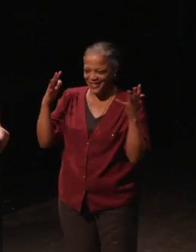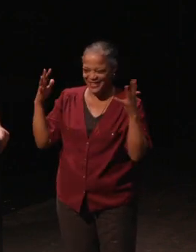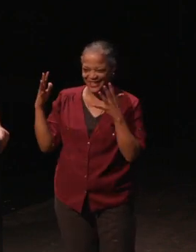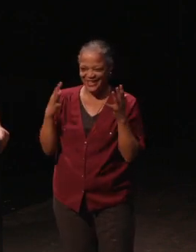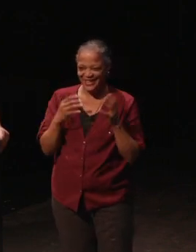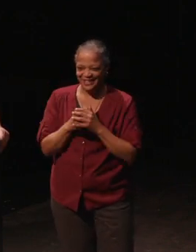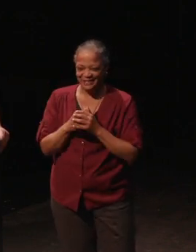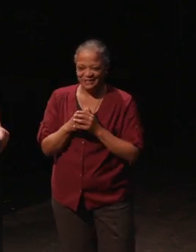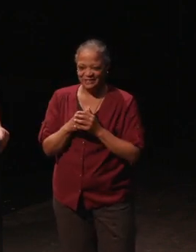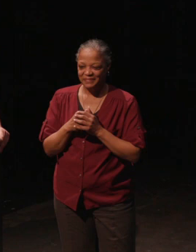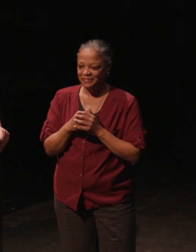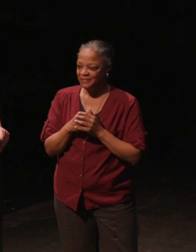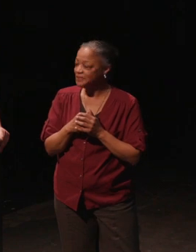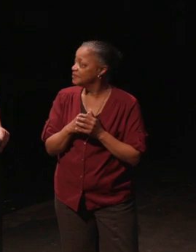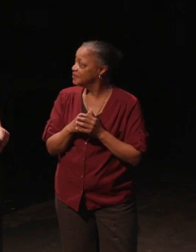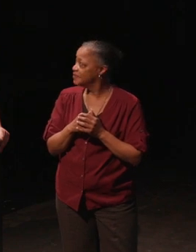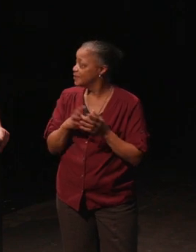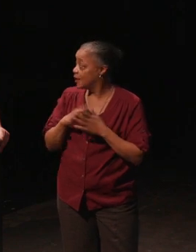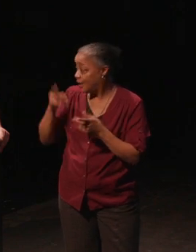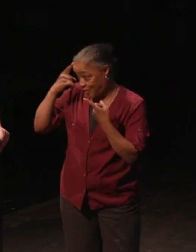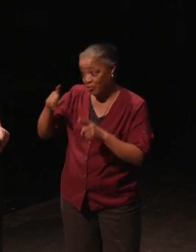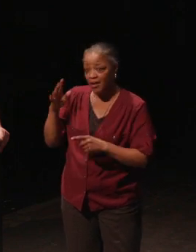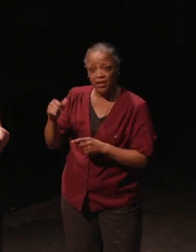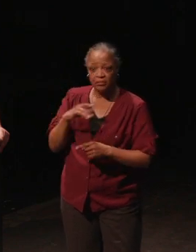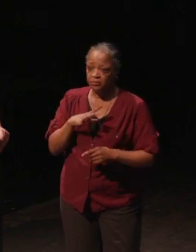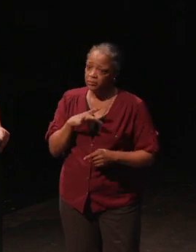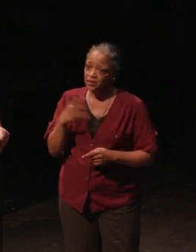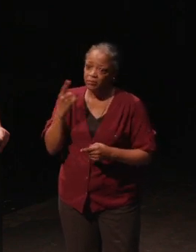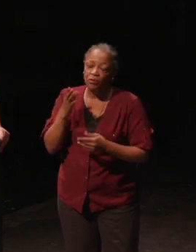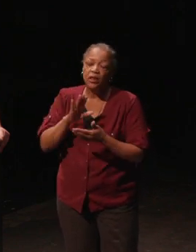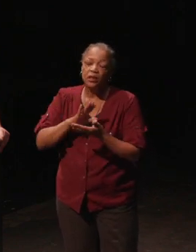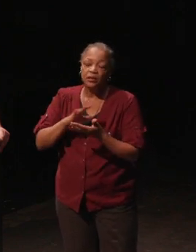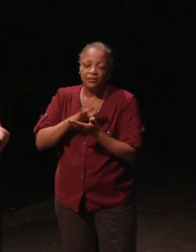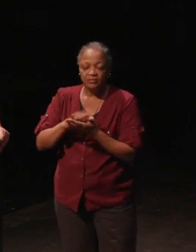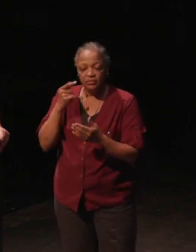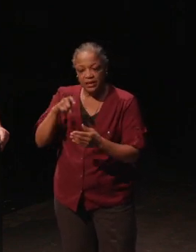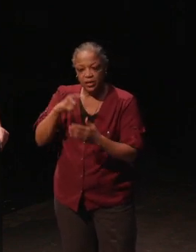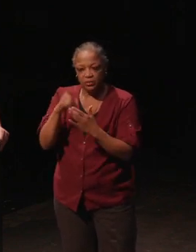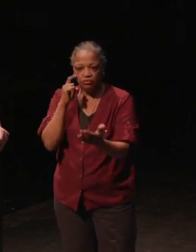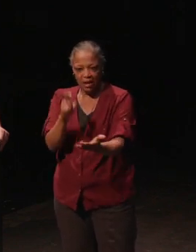Yeah. I couldn't agree more. That's something that we really need to recognize and celebrate. It's a big step forward.